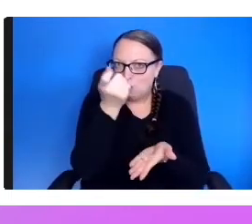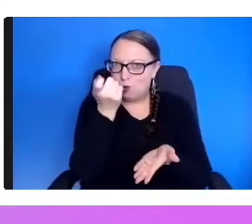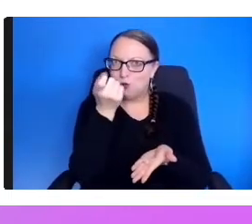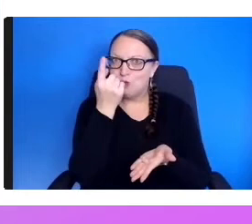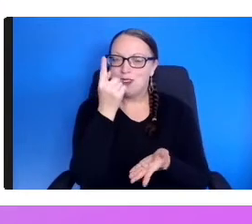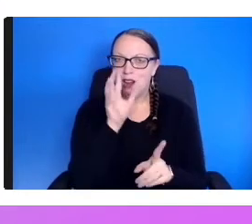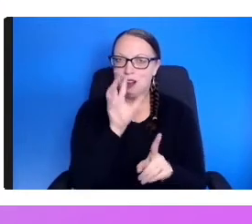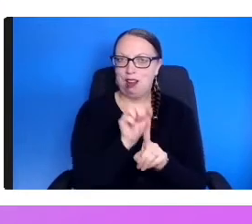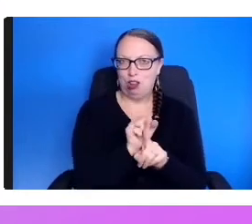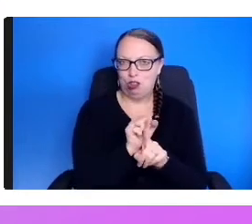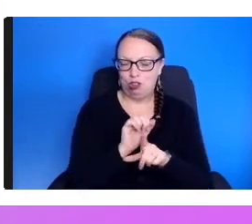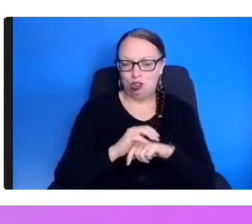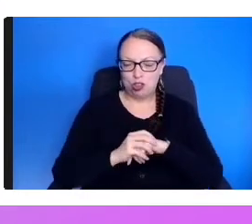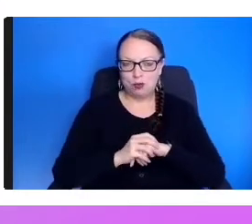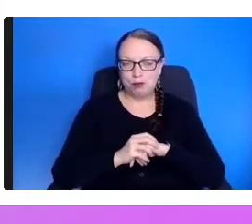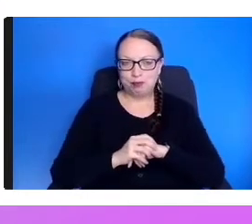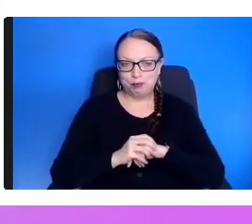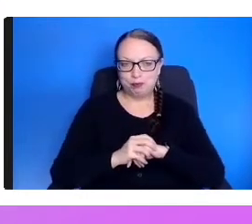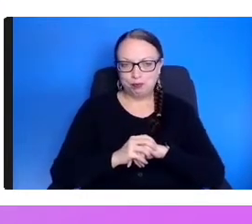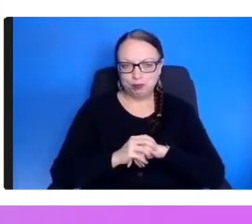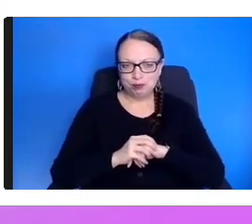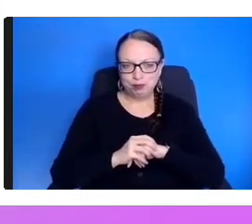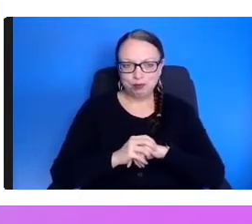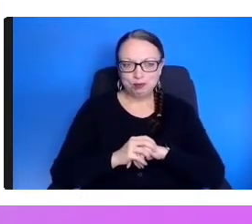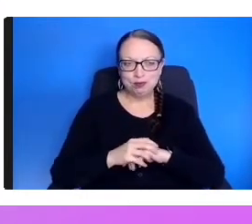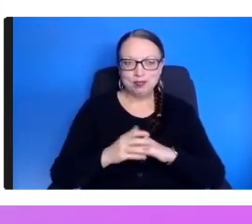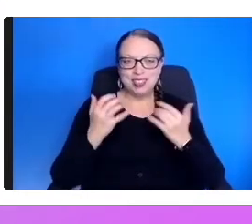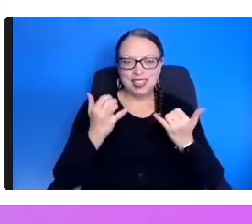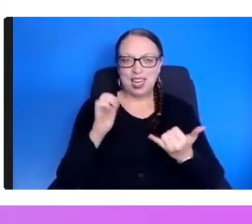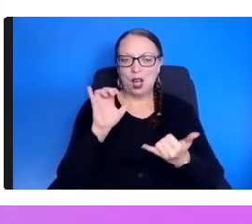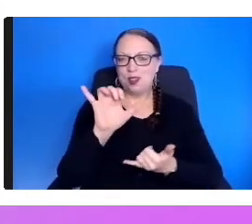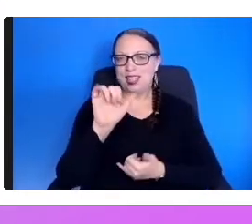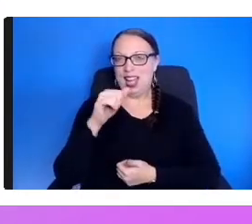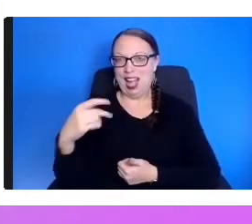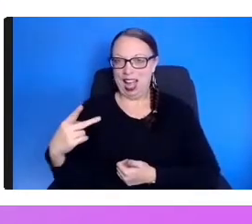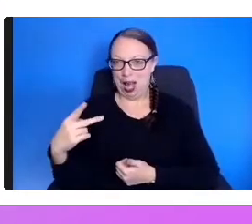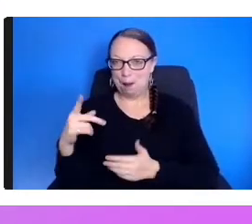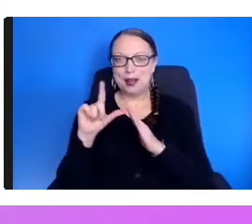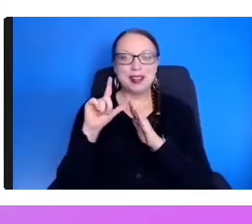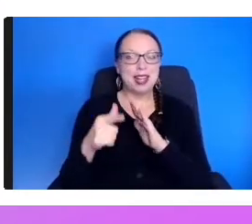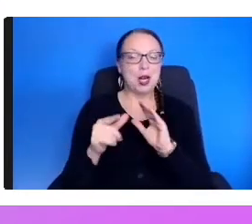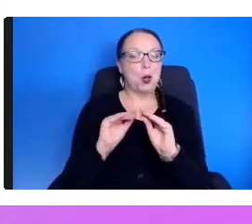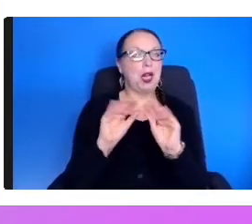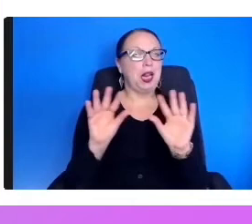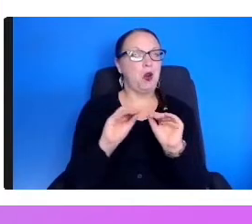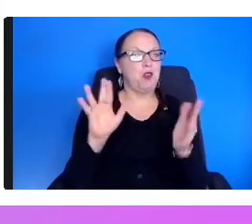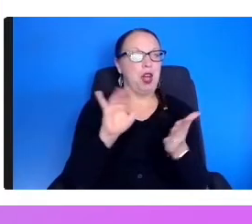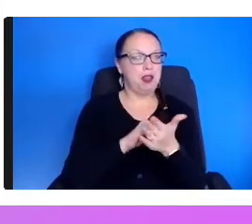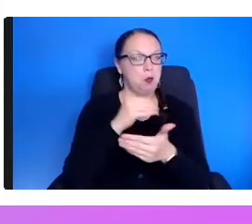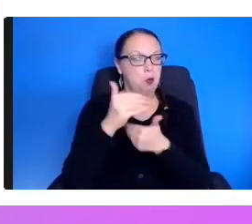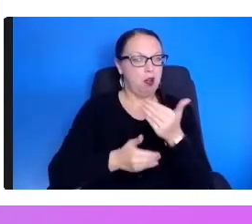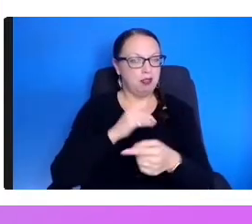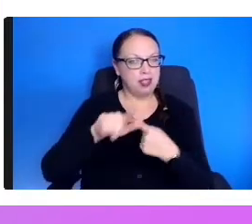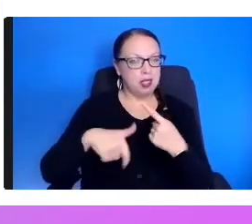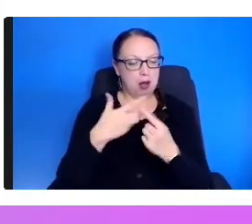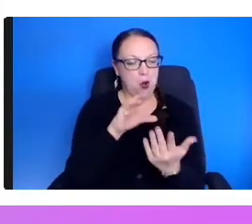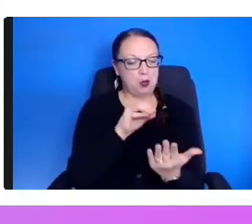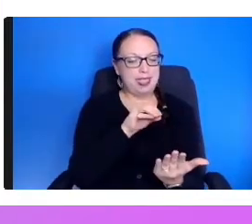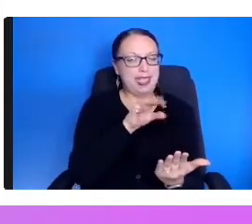and then that app later clarified that whole process around taking photos because we the designers realized